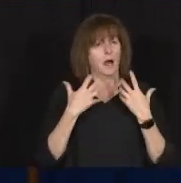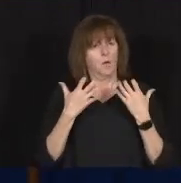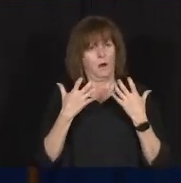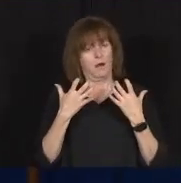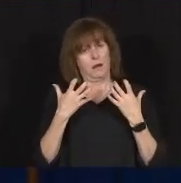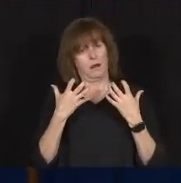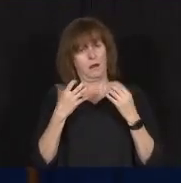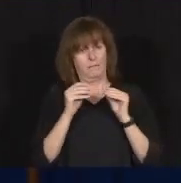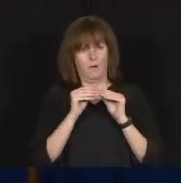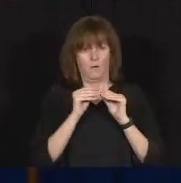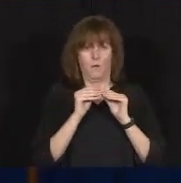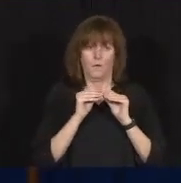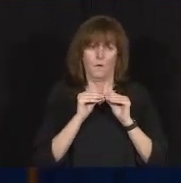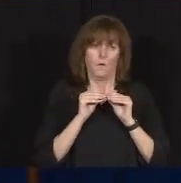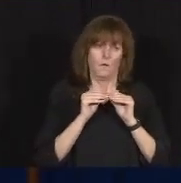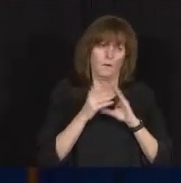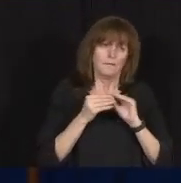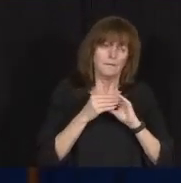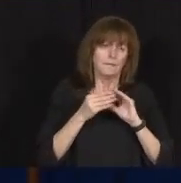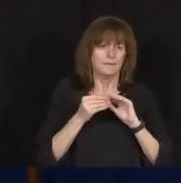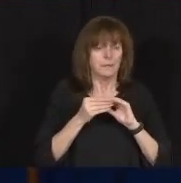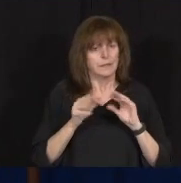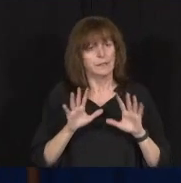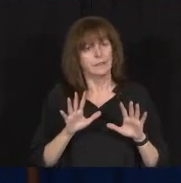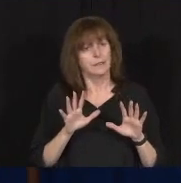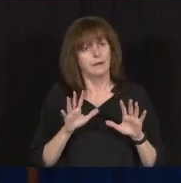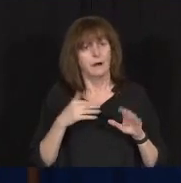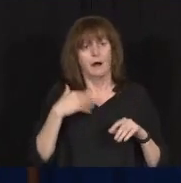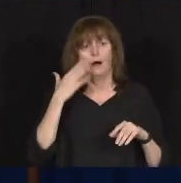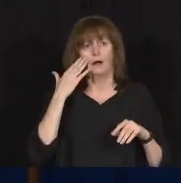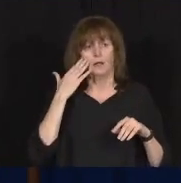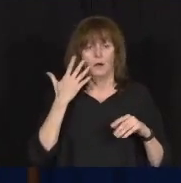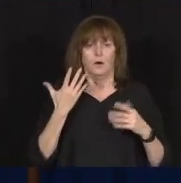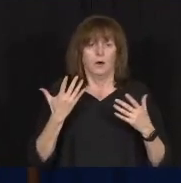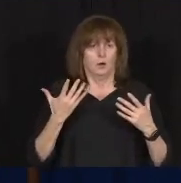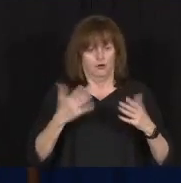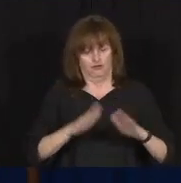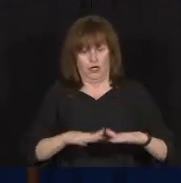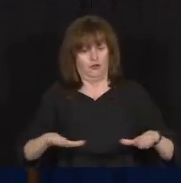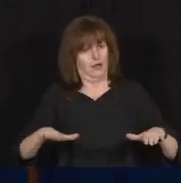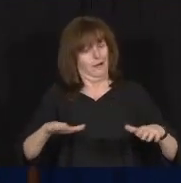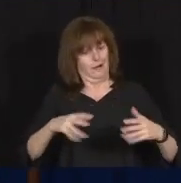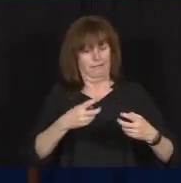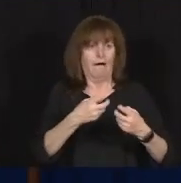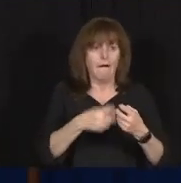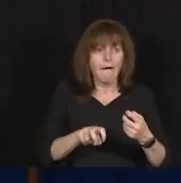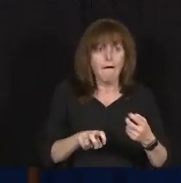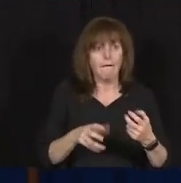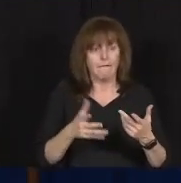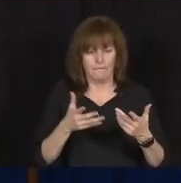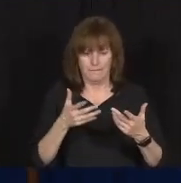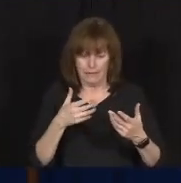it is so tough for the younger kids to explain w hat they are, you know, from